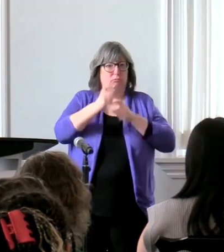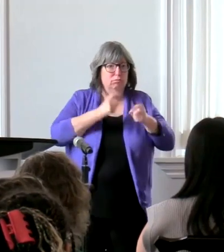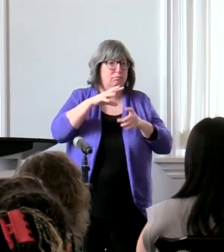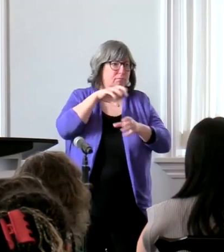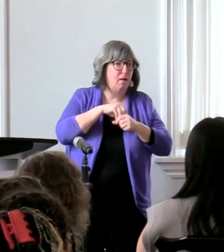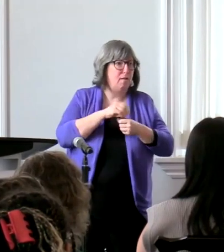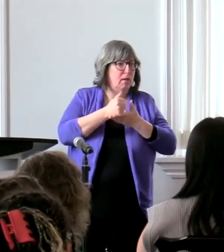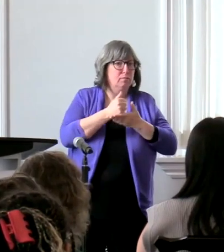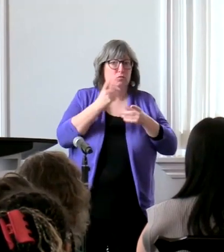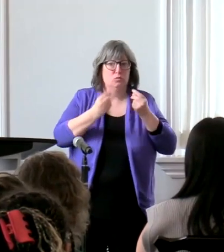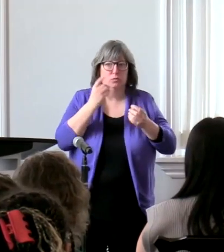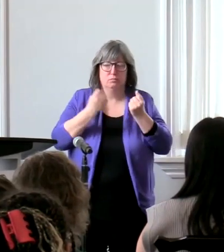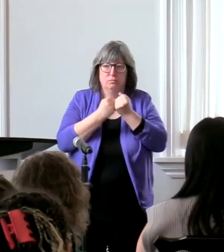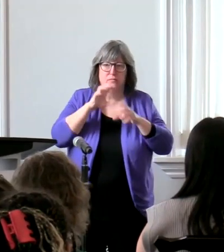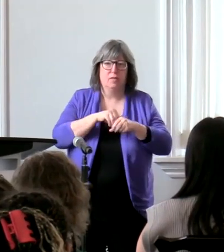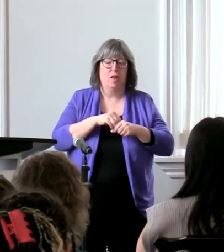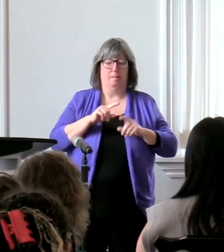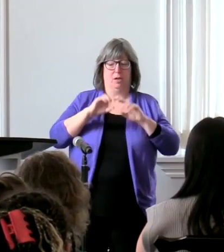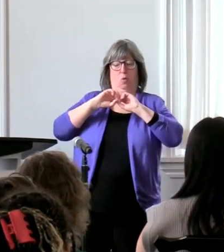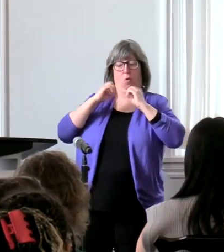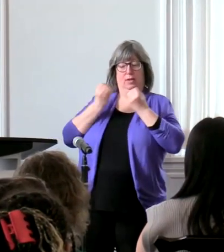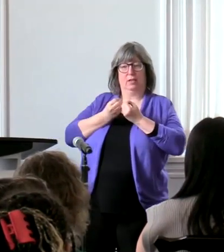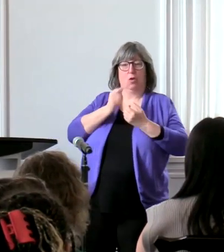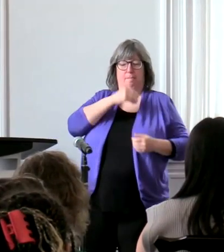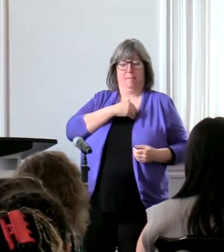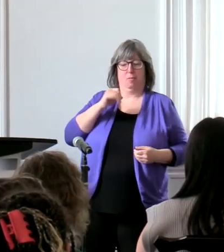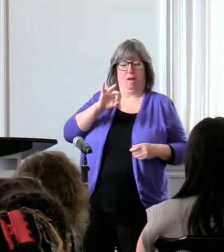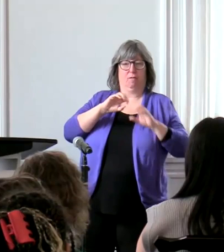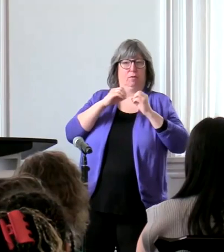Which goes to recognize an organization or a member of an organization